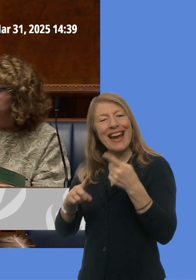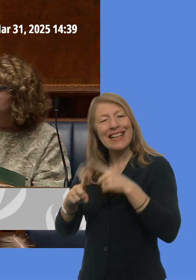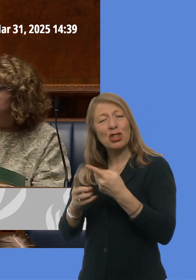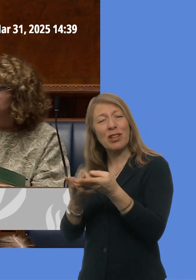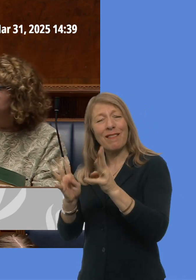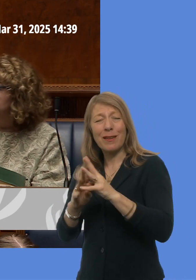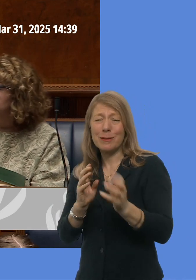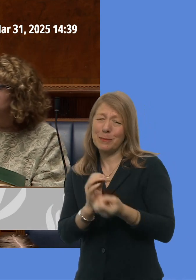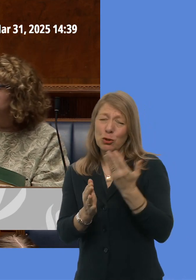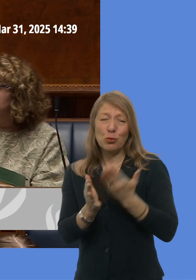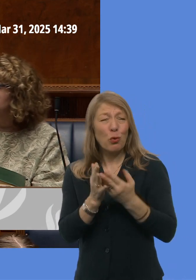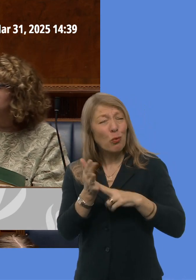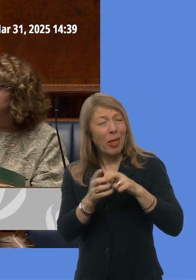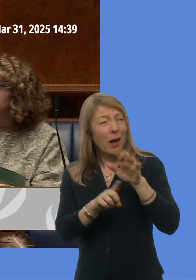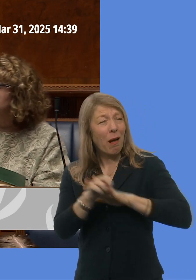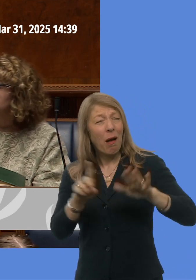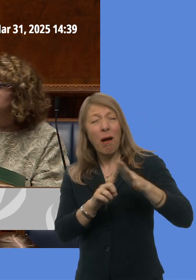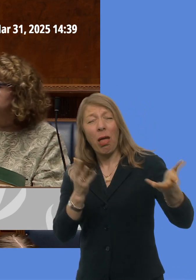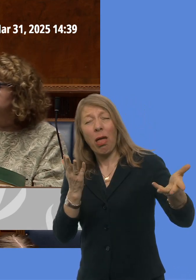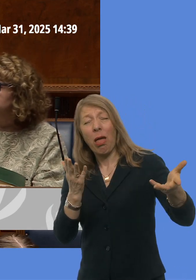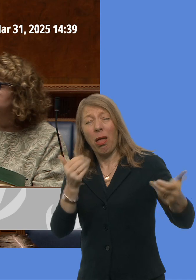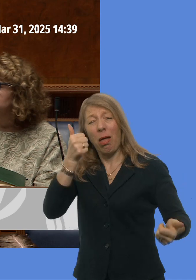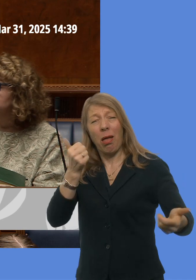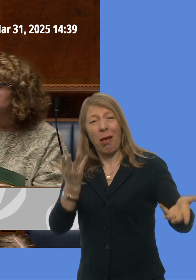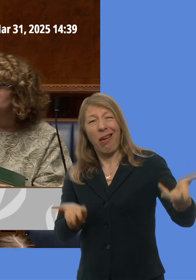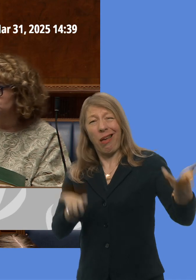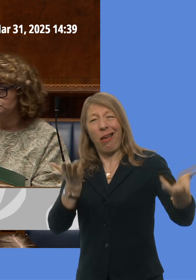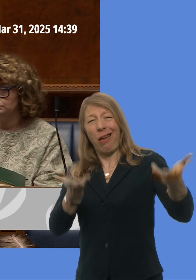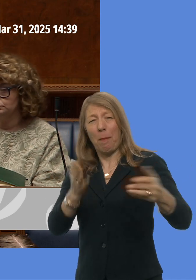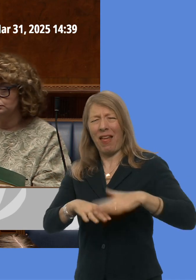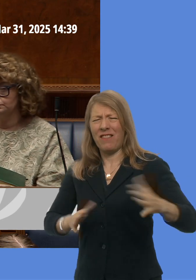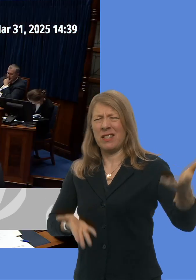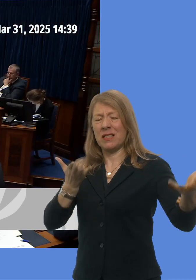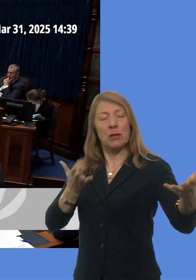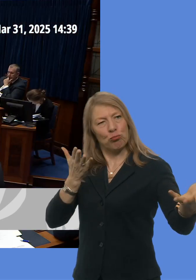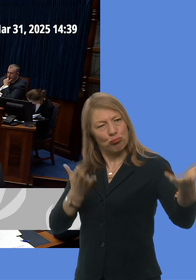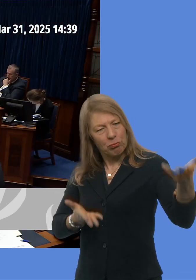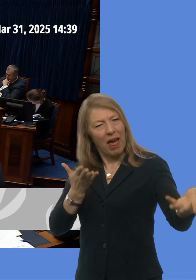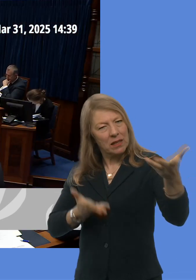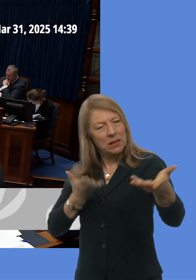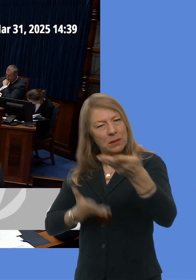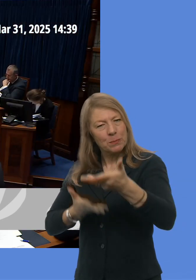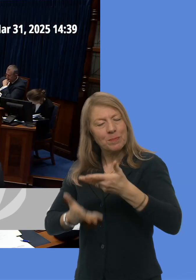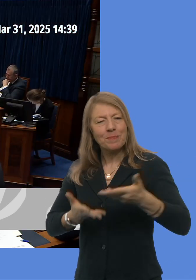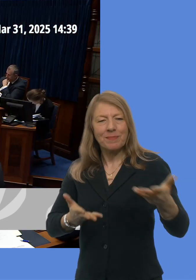west and other parts of the north as vibrant places to work, live and study? Thank you, Mr Speaker.